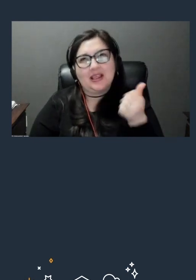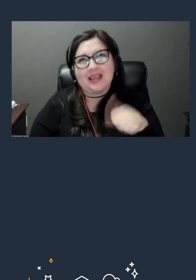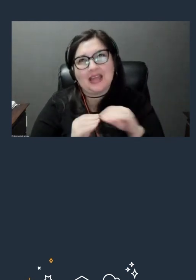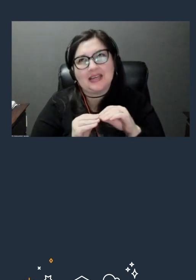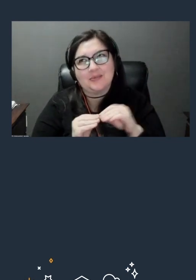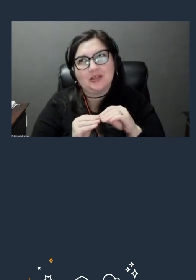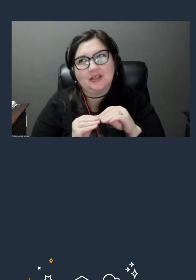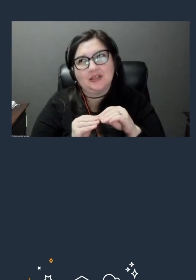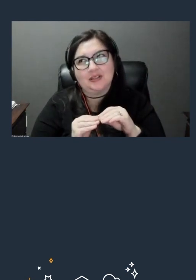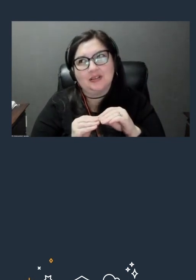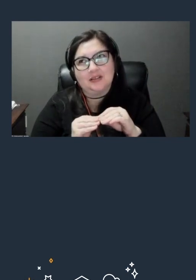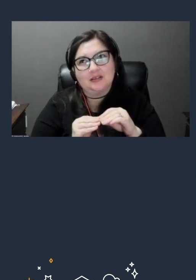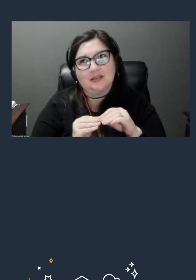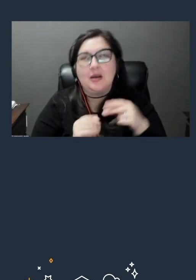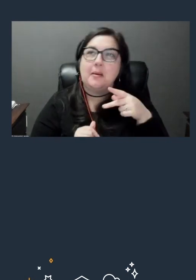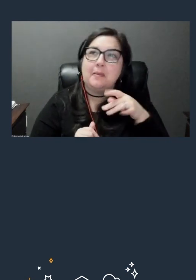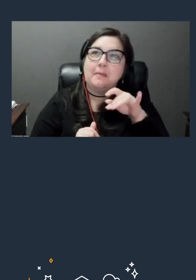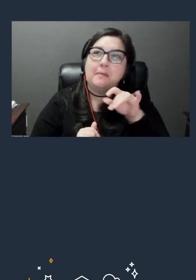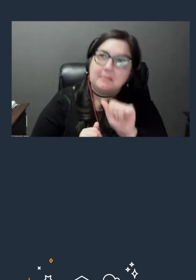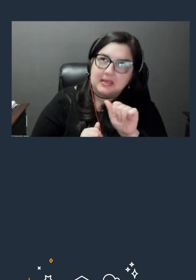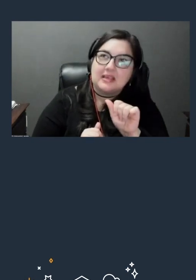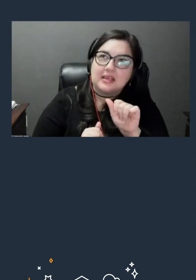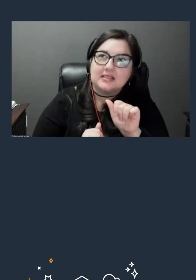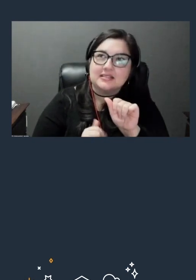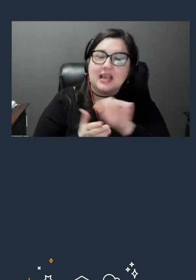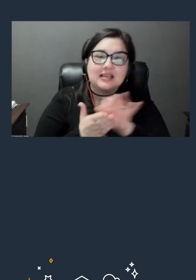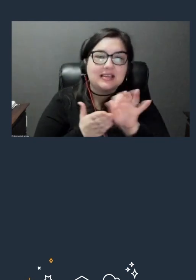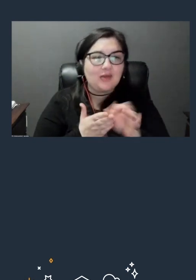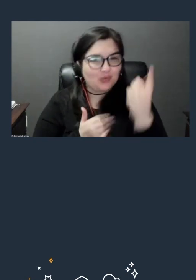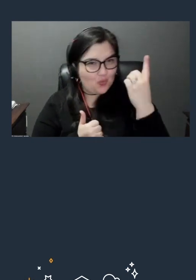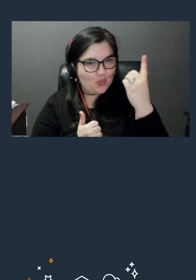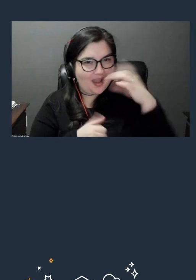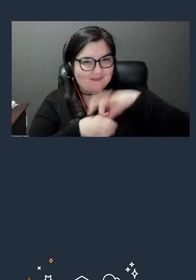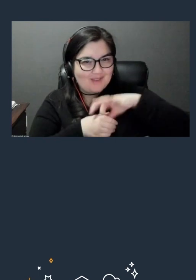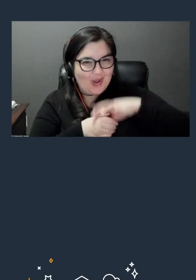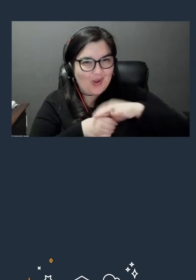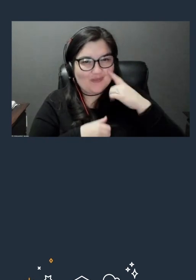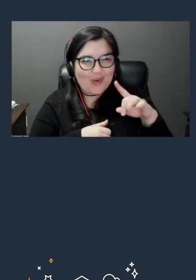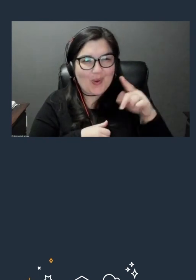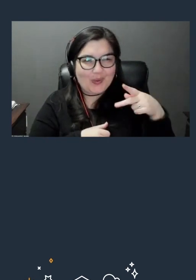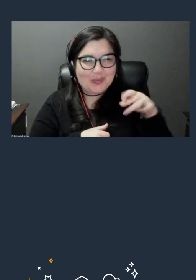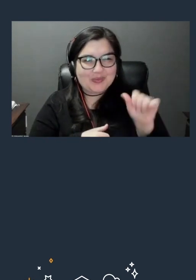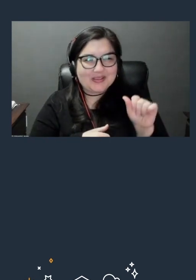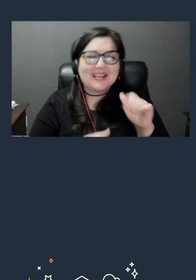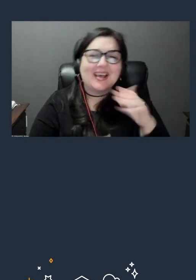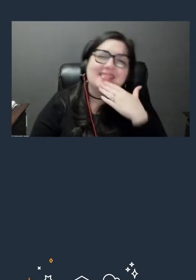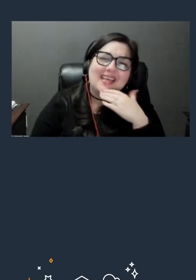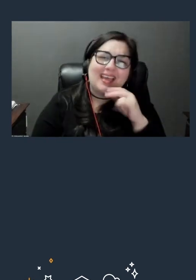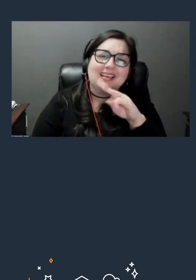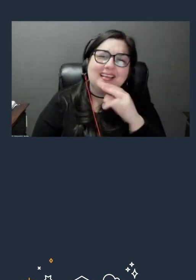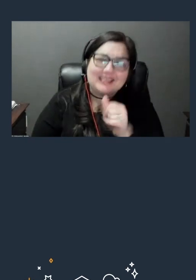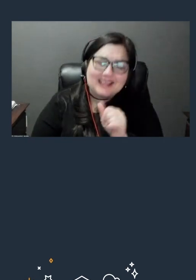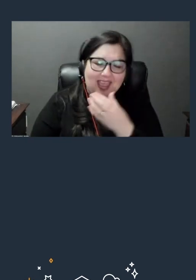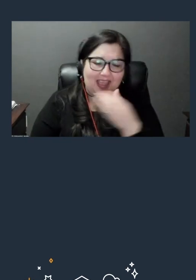If pizza counts, we have one vote for pizza. All right, well, thank you so much, Neha and Aditya. Thank you so much for telling us